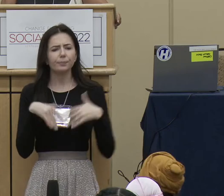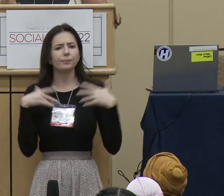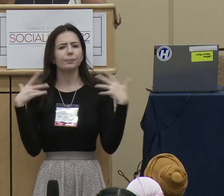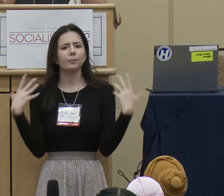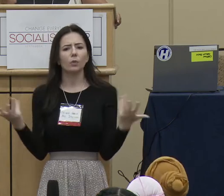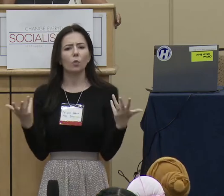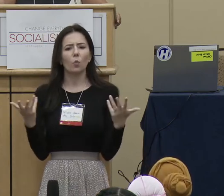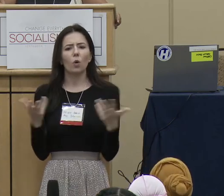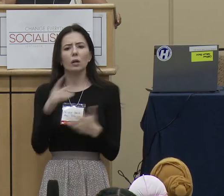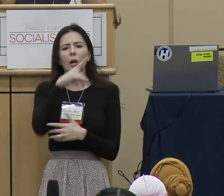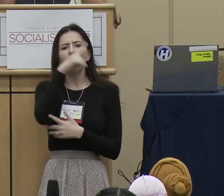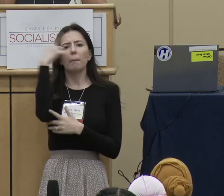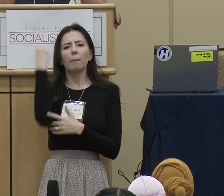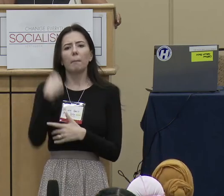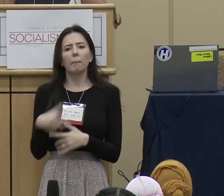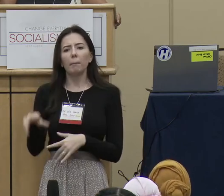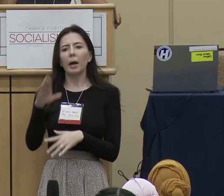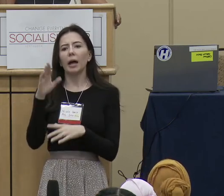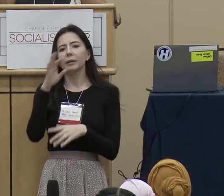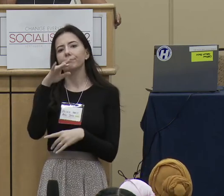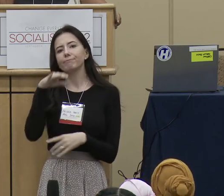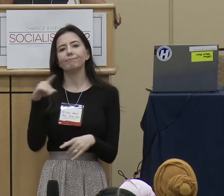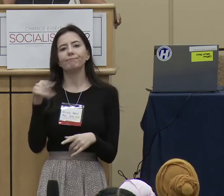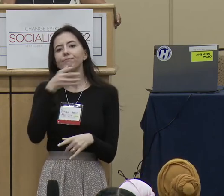important. So, what does a Black feminist